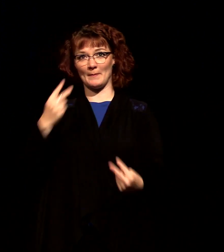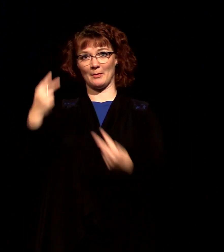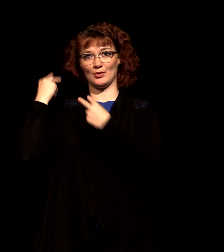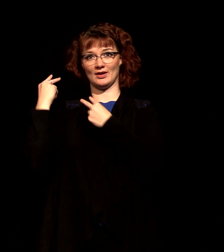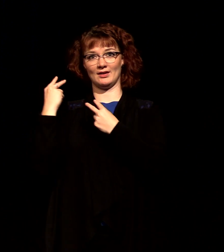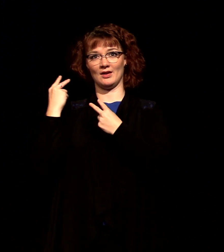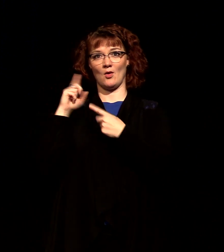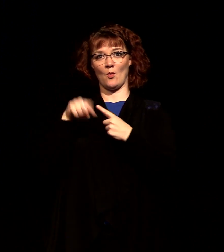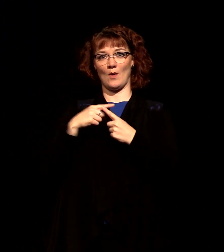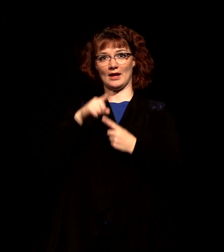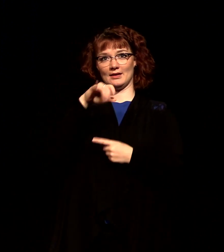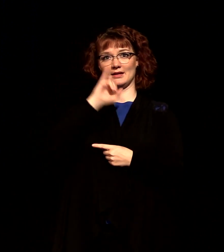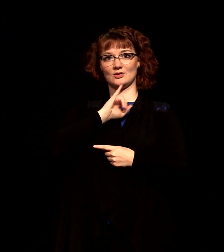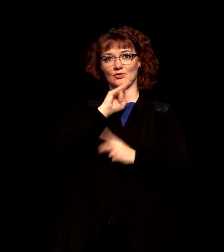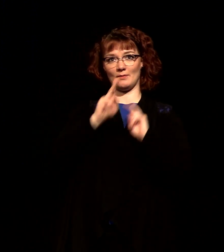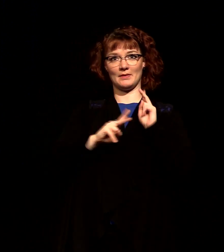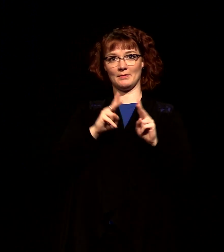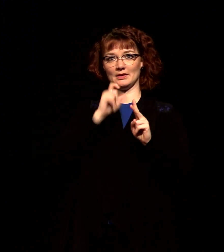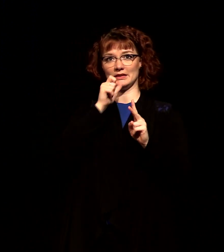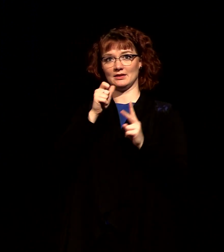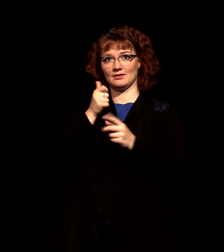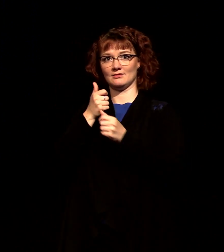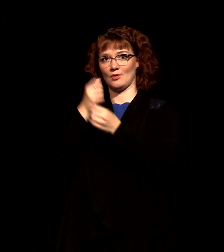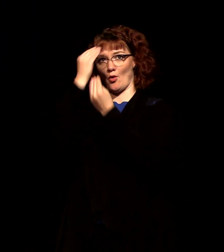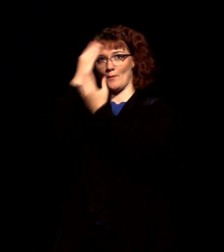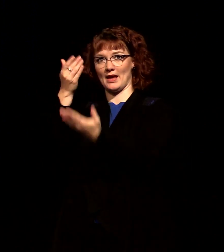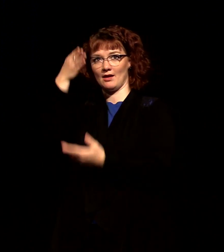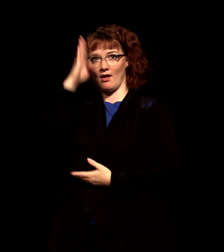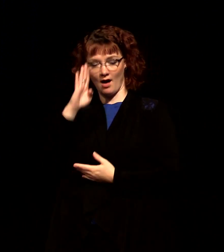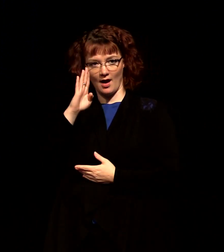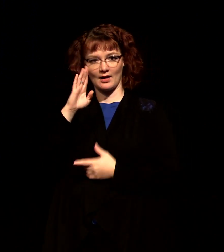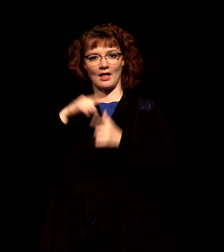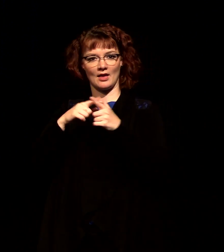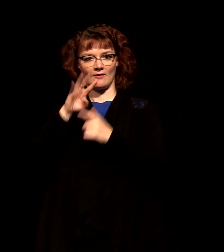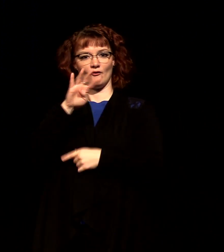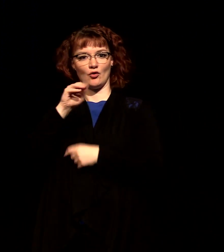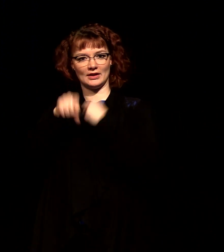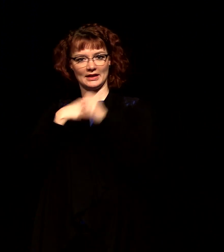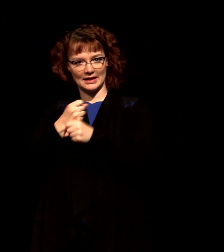proclaim the good news that God saves. And it's a reminder that